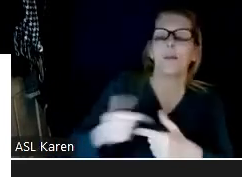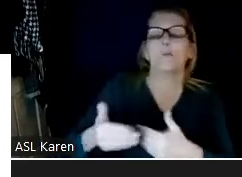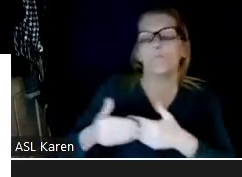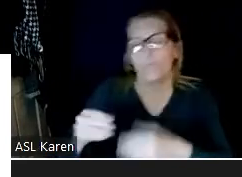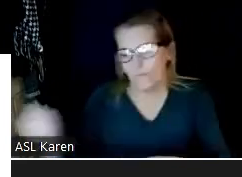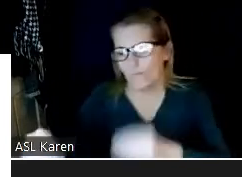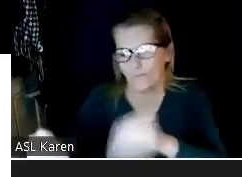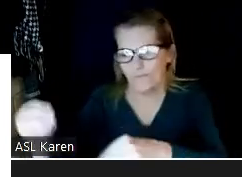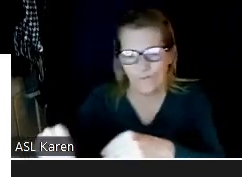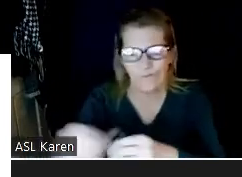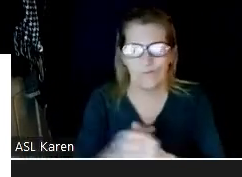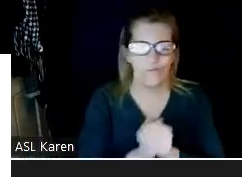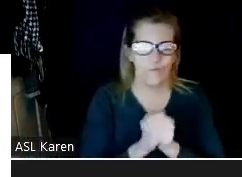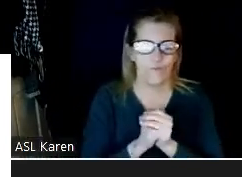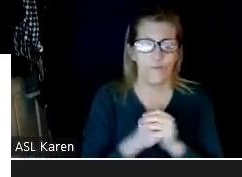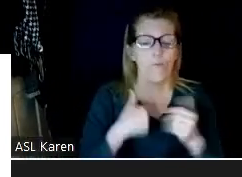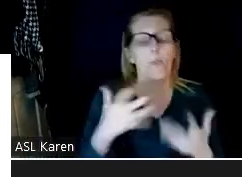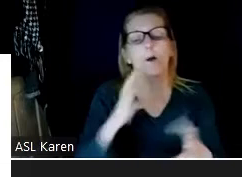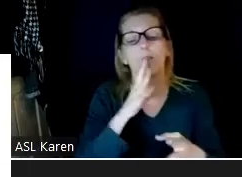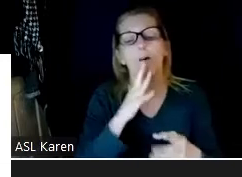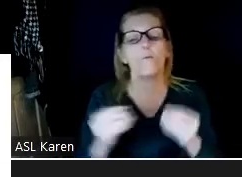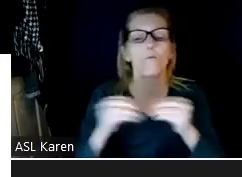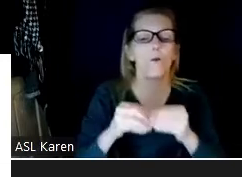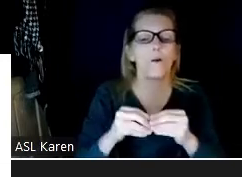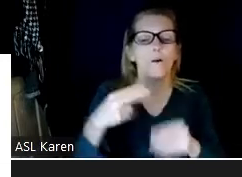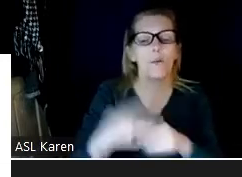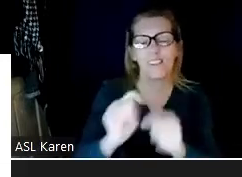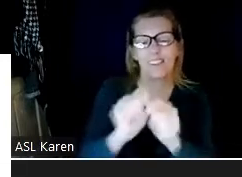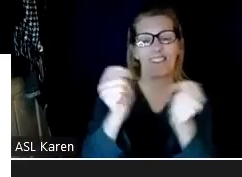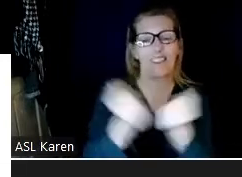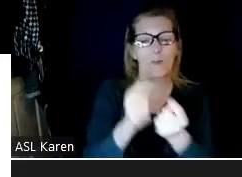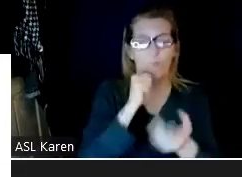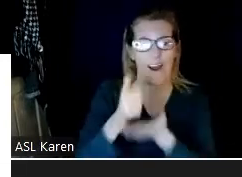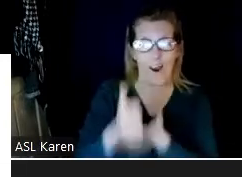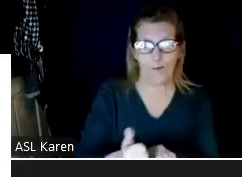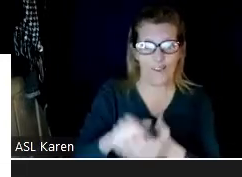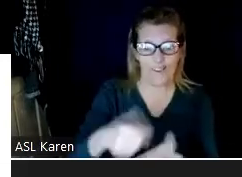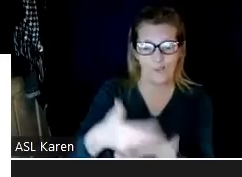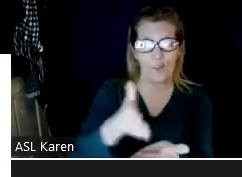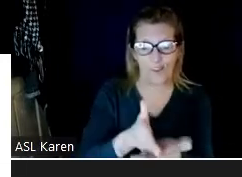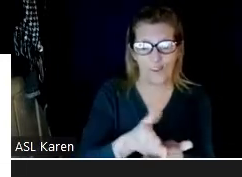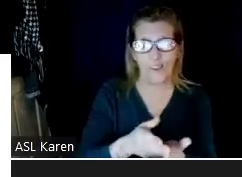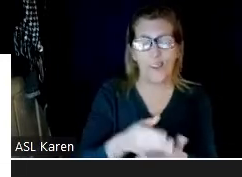15:09:27 I want to talk a little bit about the team that is helping us with this budget engagement work.